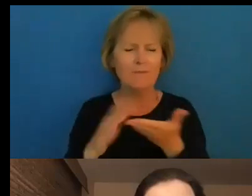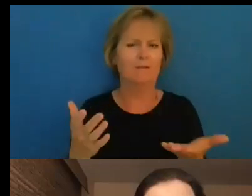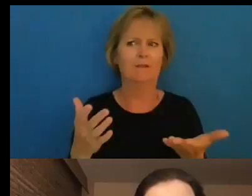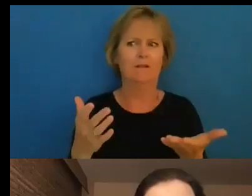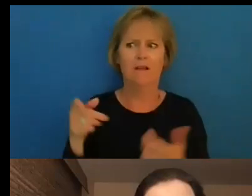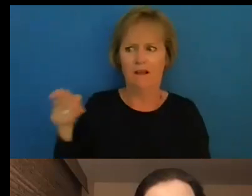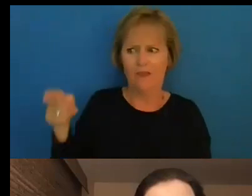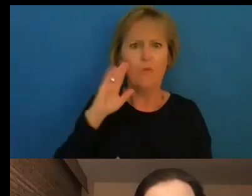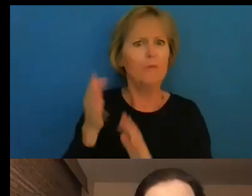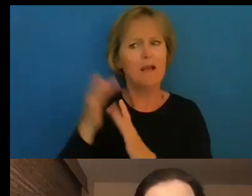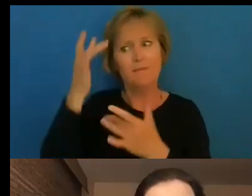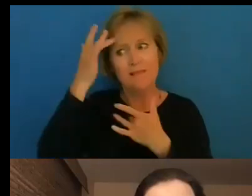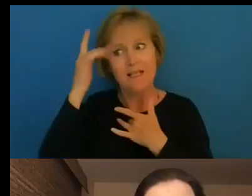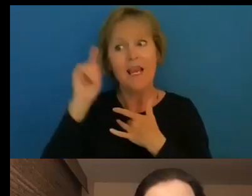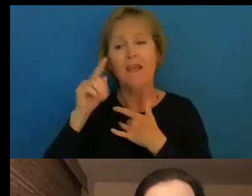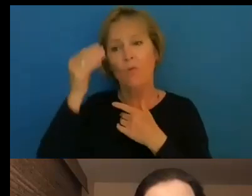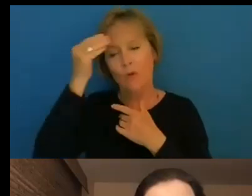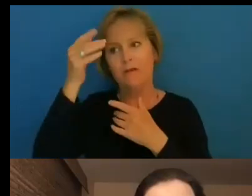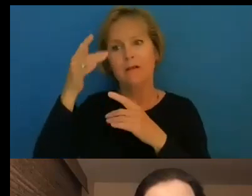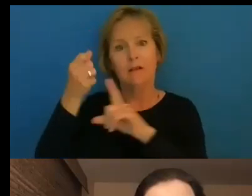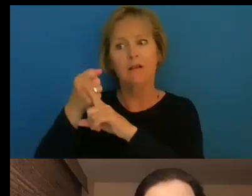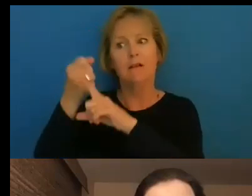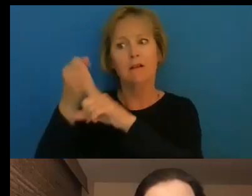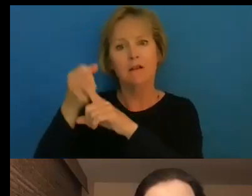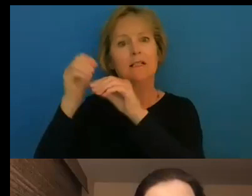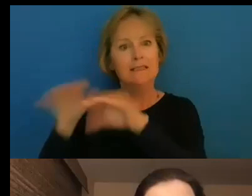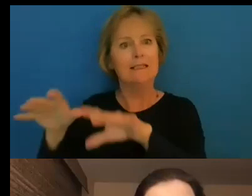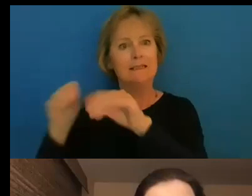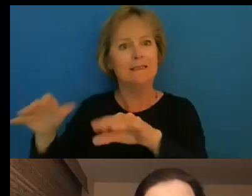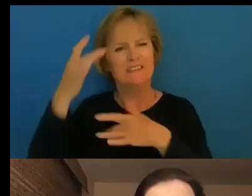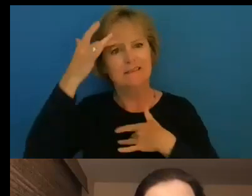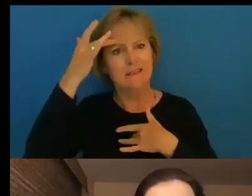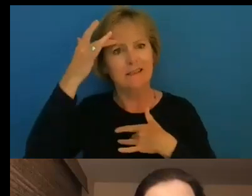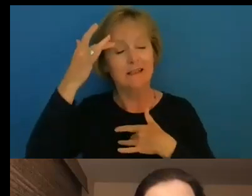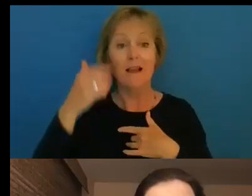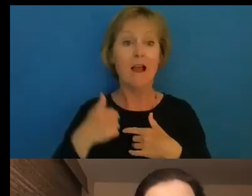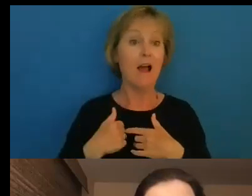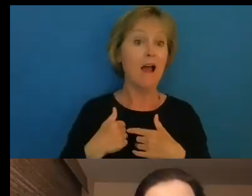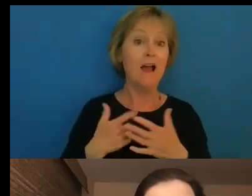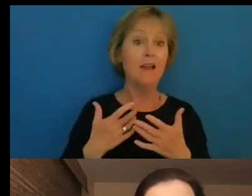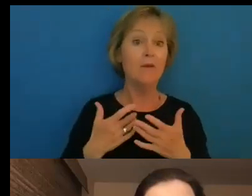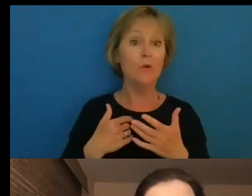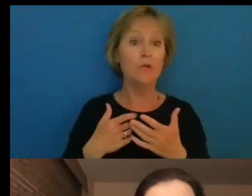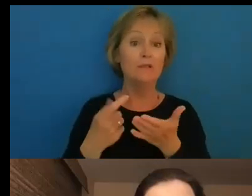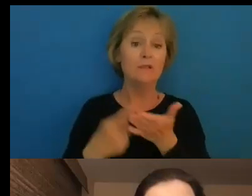they're gonna get sick and pass it on to the next person,. I would go into the whole herd immunity thing,